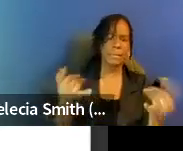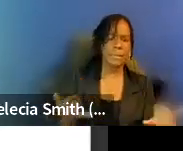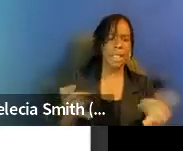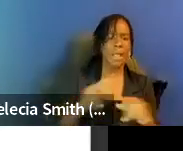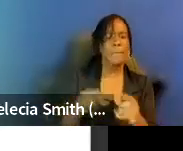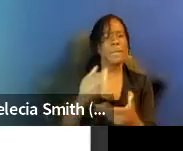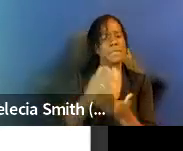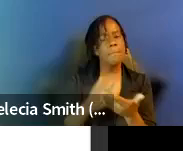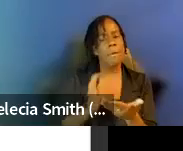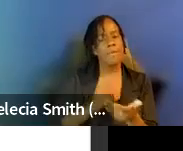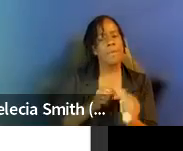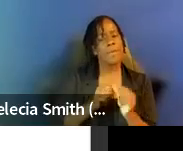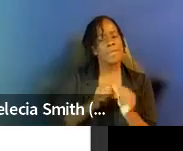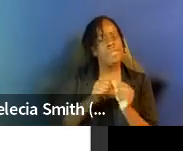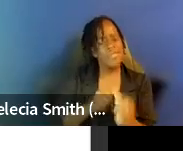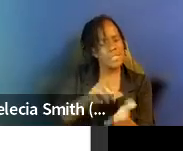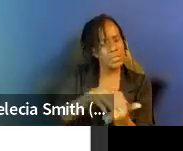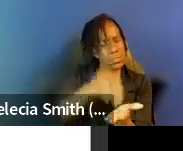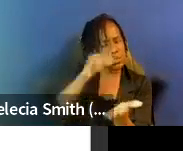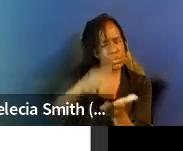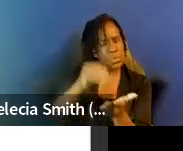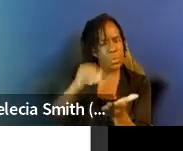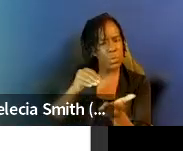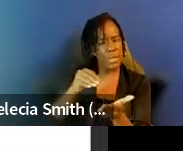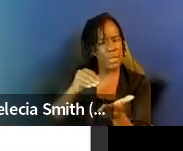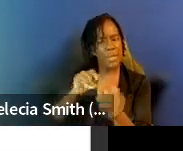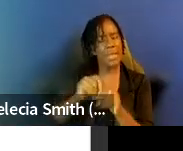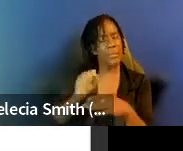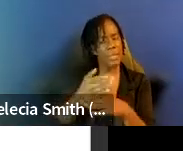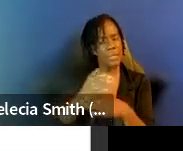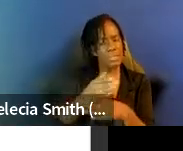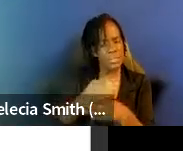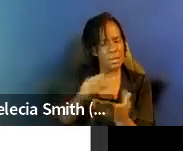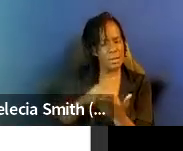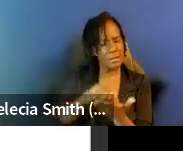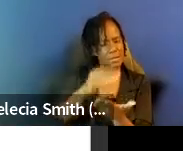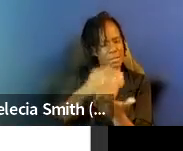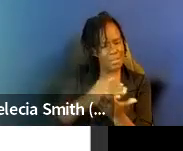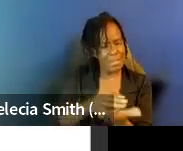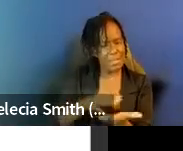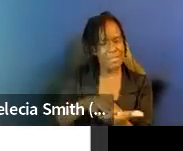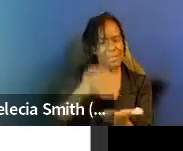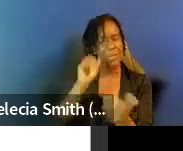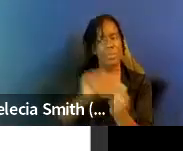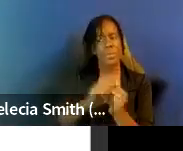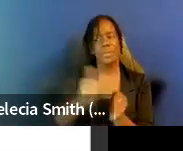in terms of questions, I would love feedback on the framework that we have developed if you think there are things that are